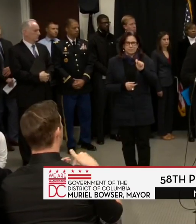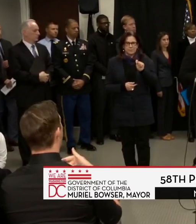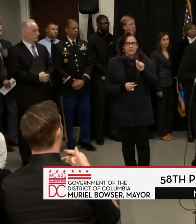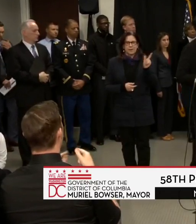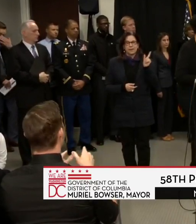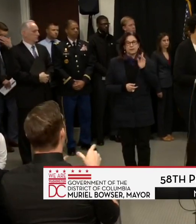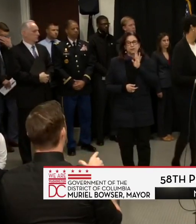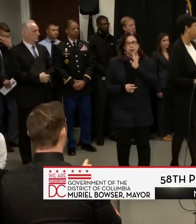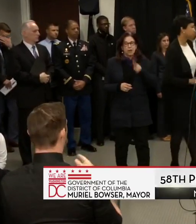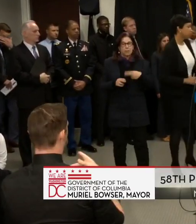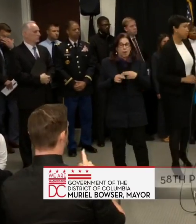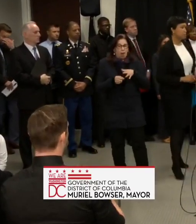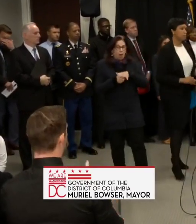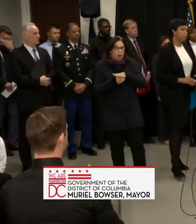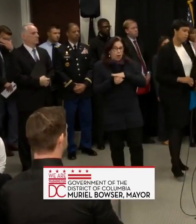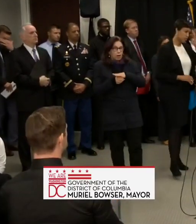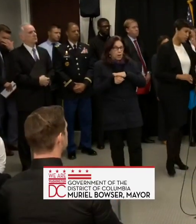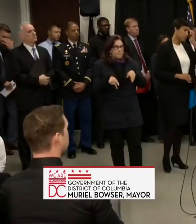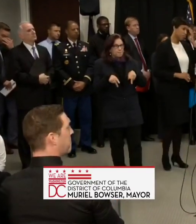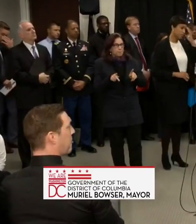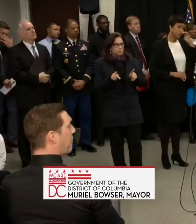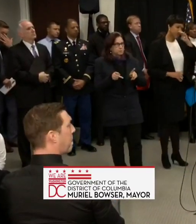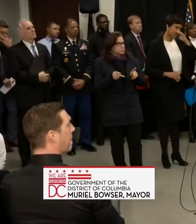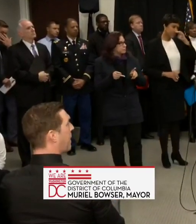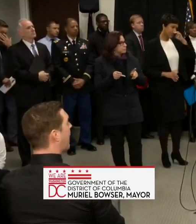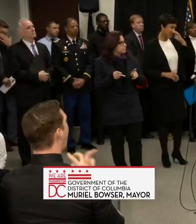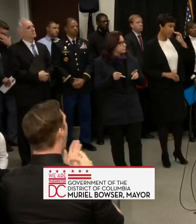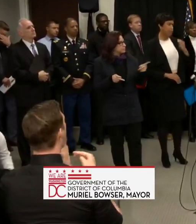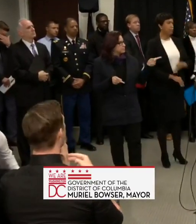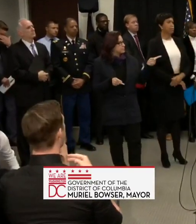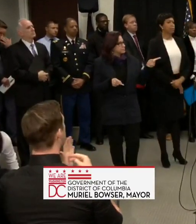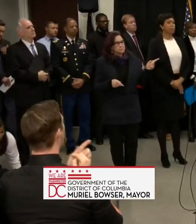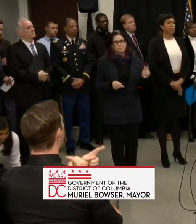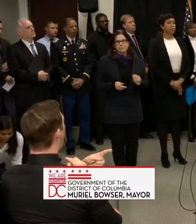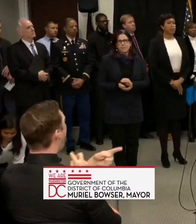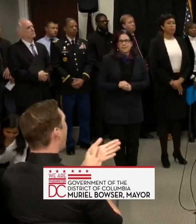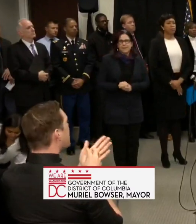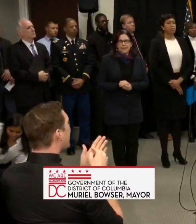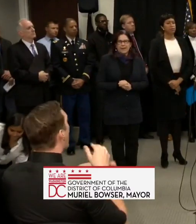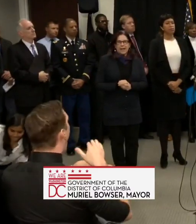I'M TALKING SPECIFICALLY ABOUT -- .